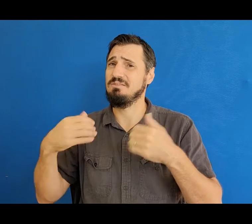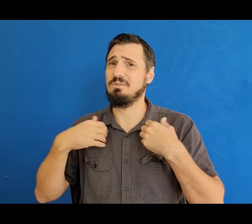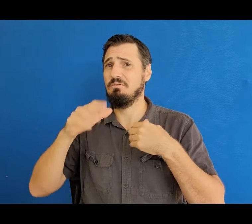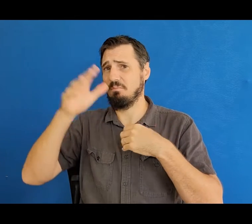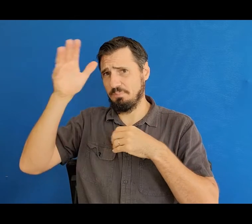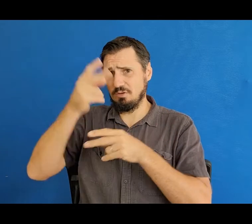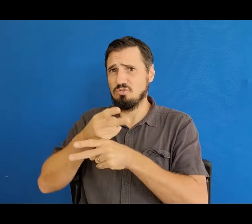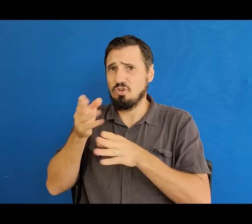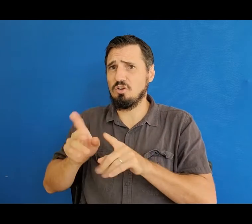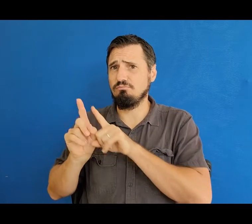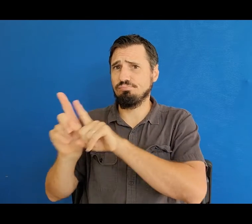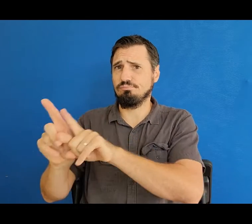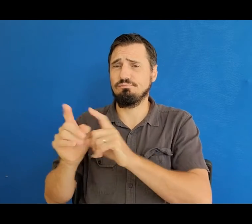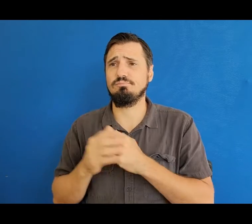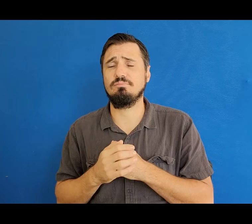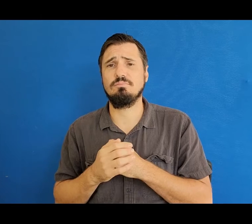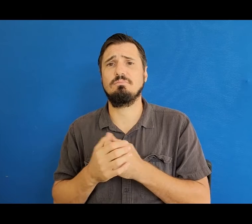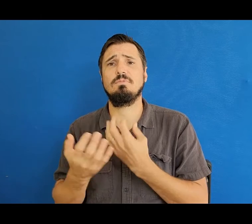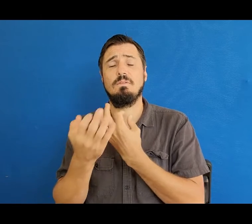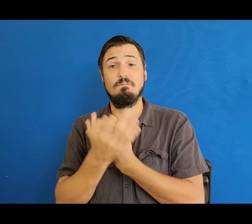accompanied by a parent or guardian